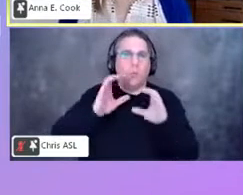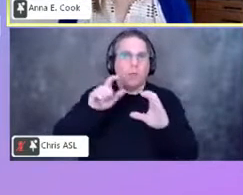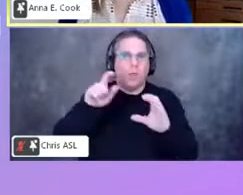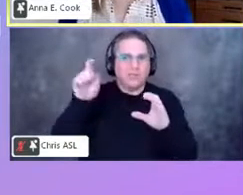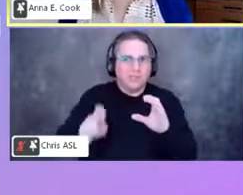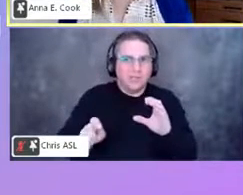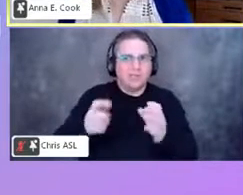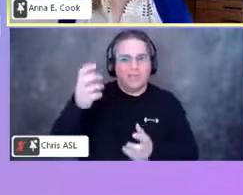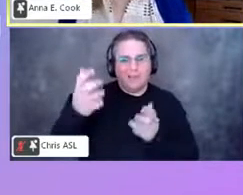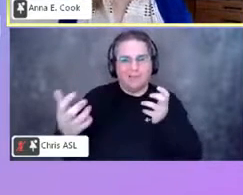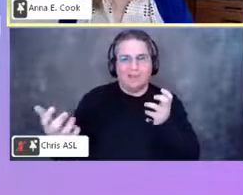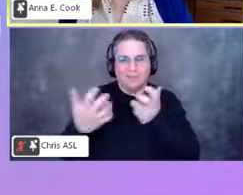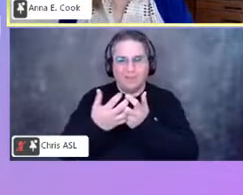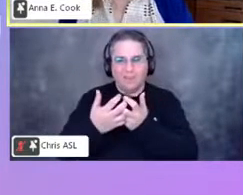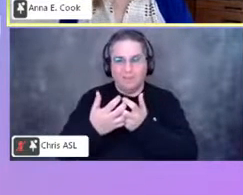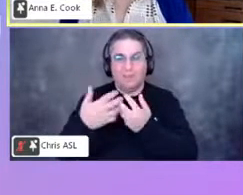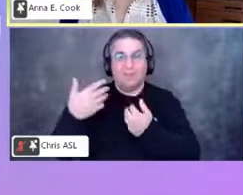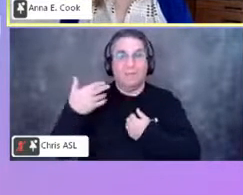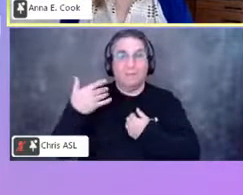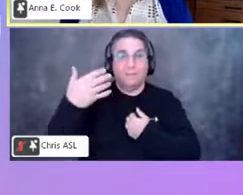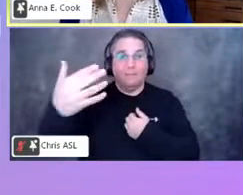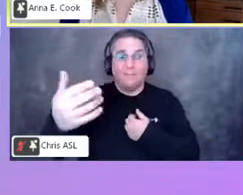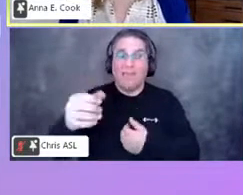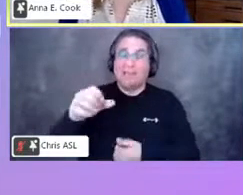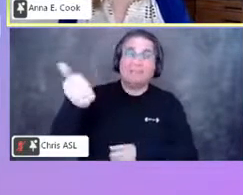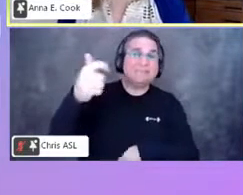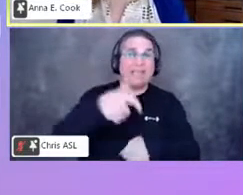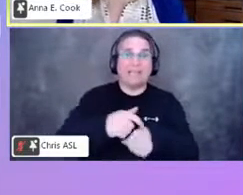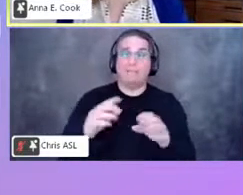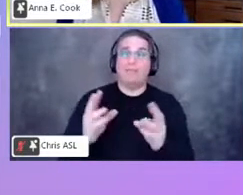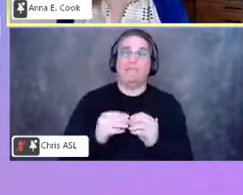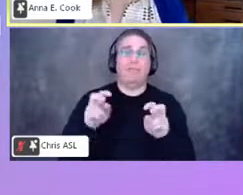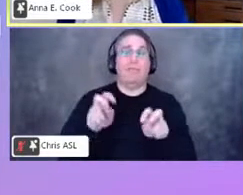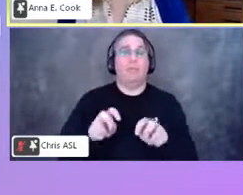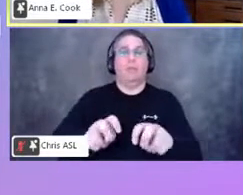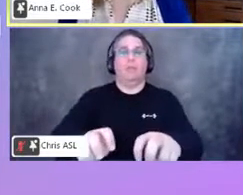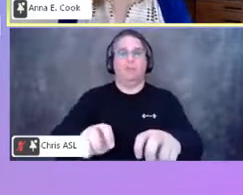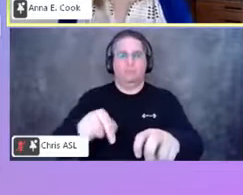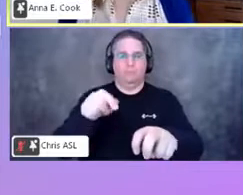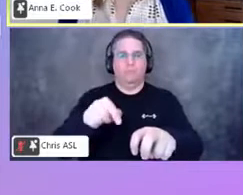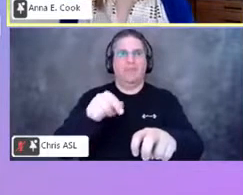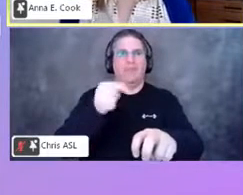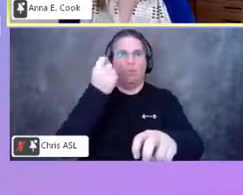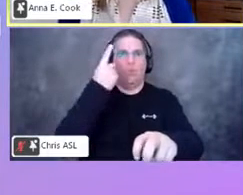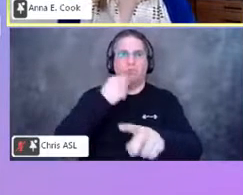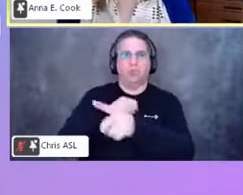and by the 10th session they probably understand strengths and areas for support and can provide